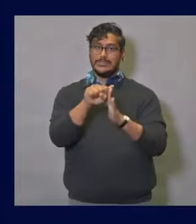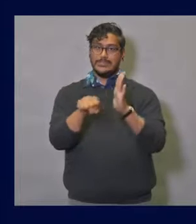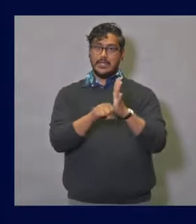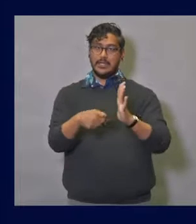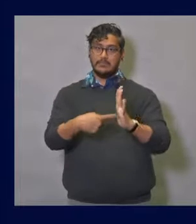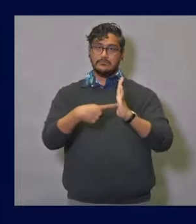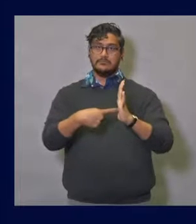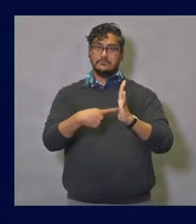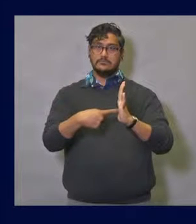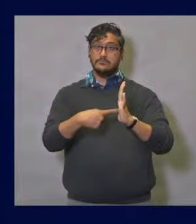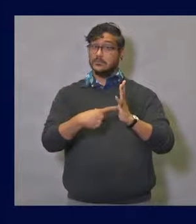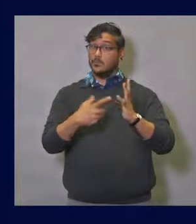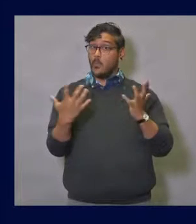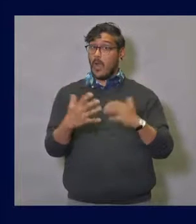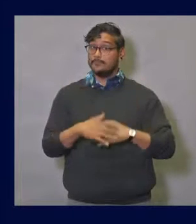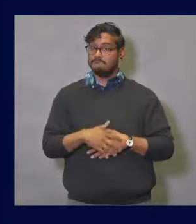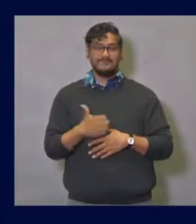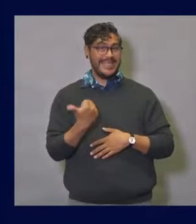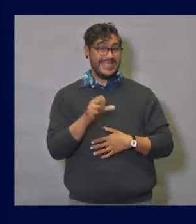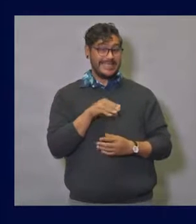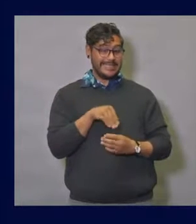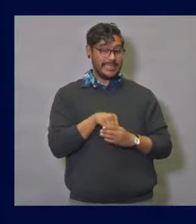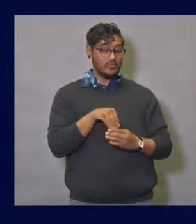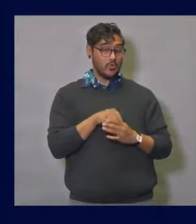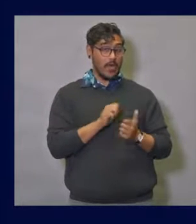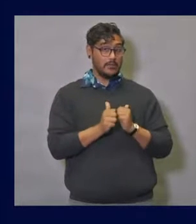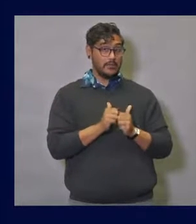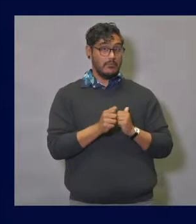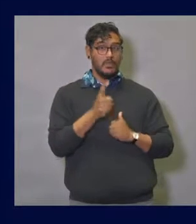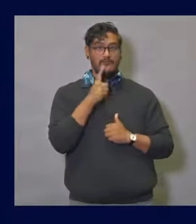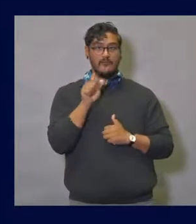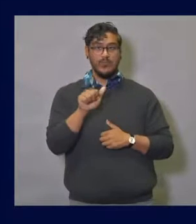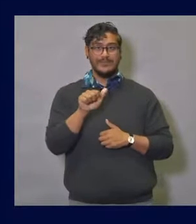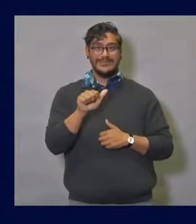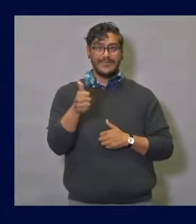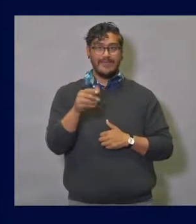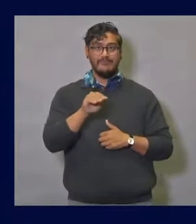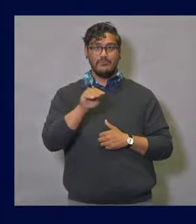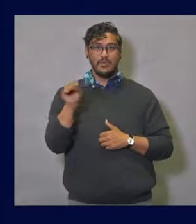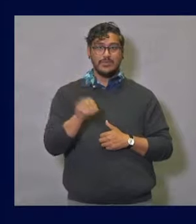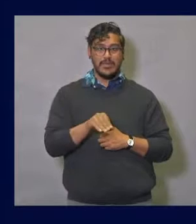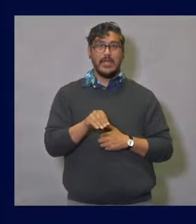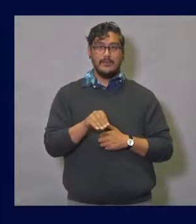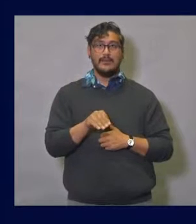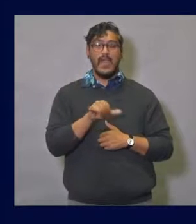FOLLOWING STATE REQUIREMENTS.